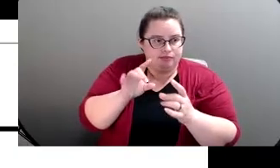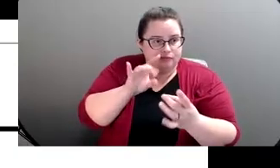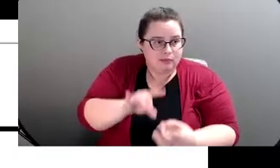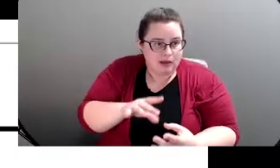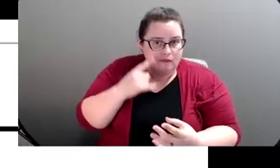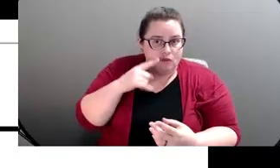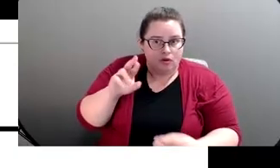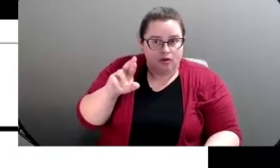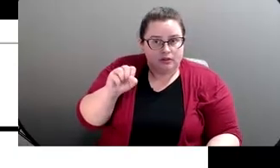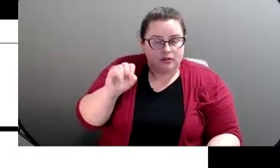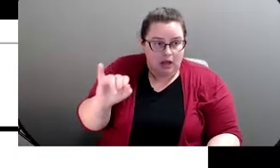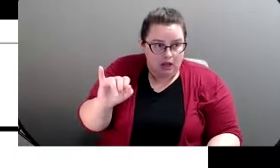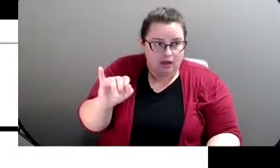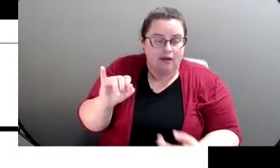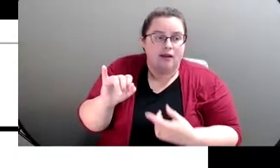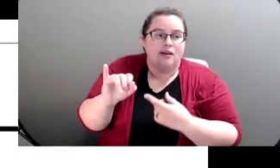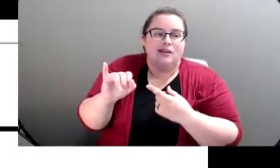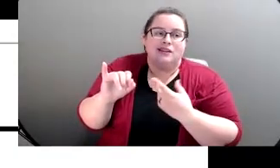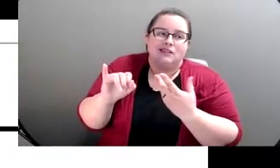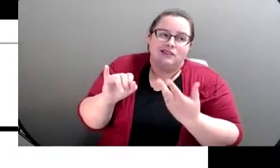RSI, that it needs to be pretty regular.